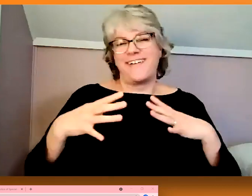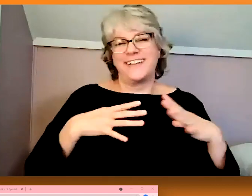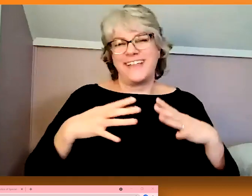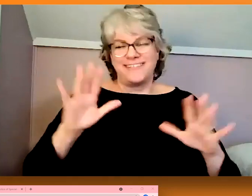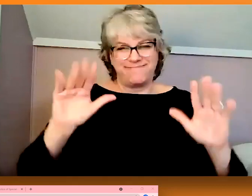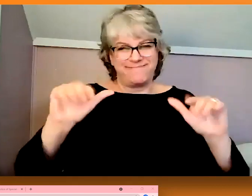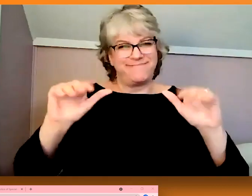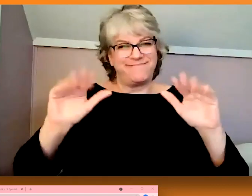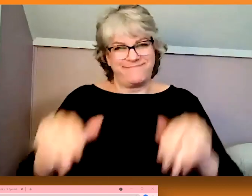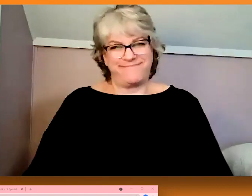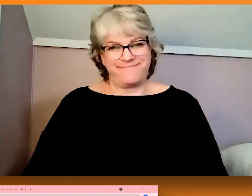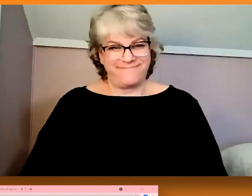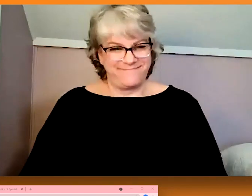Thank you.